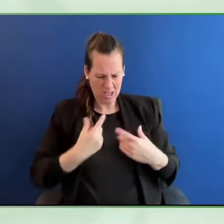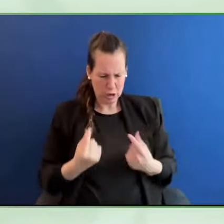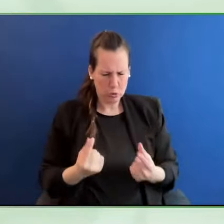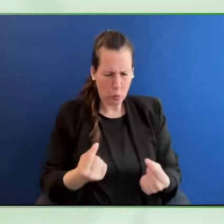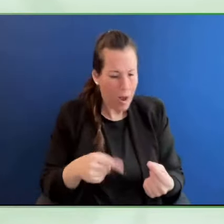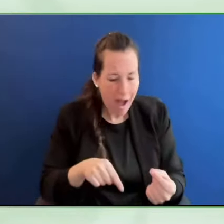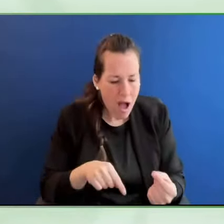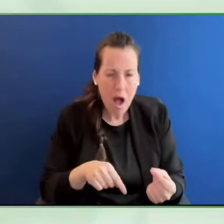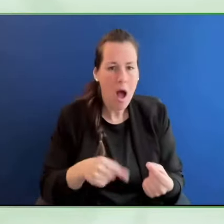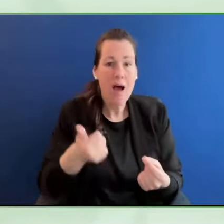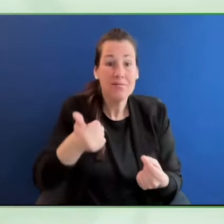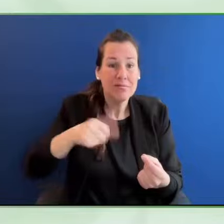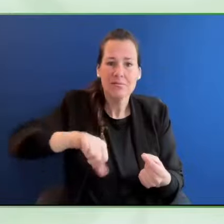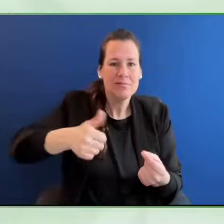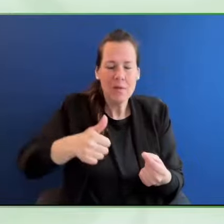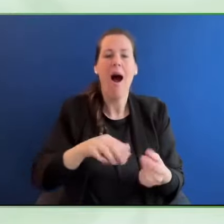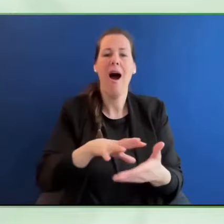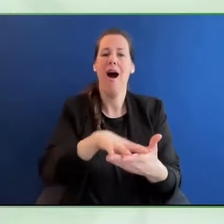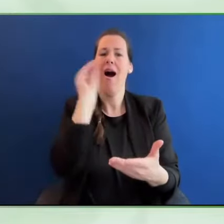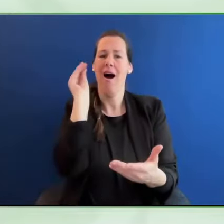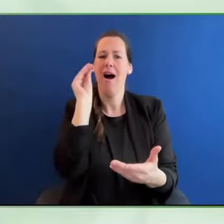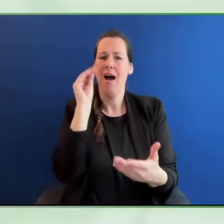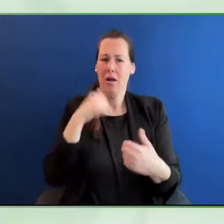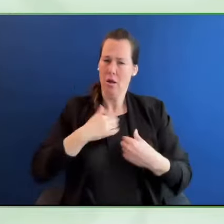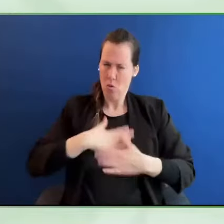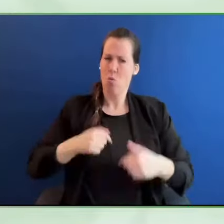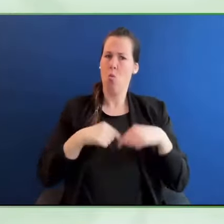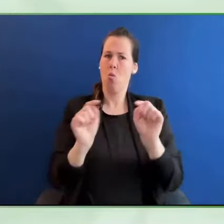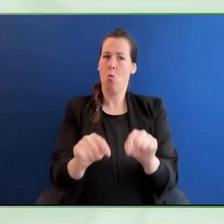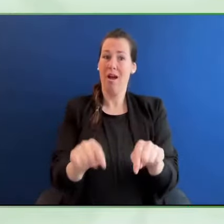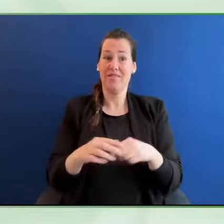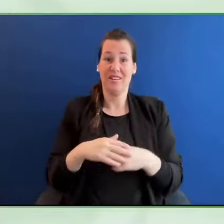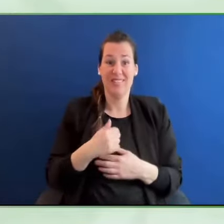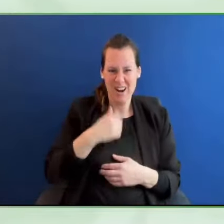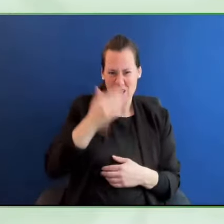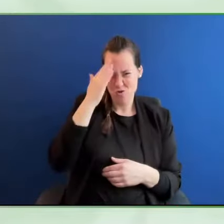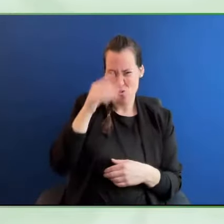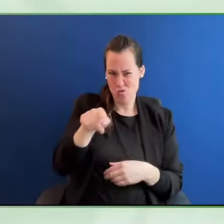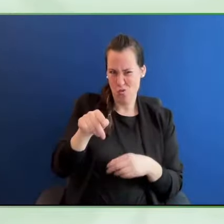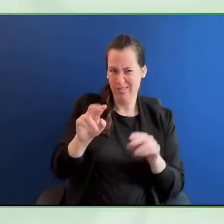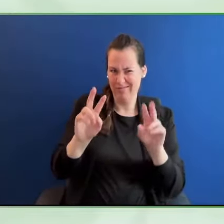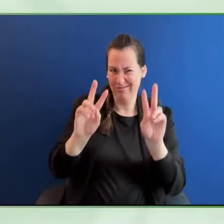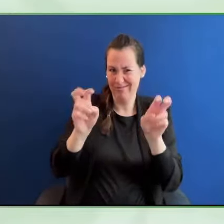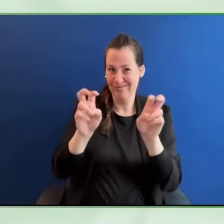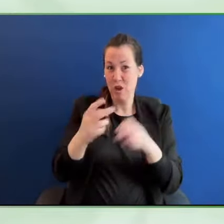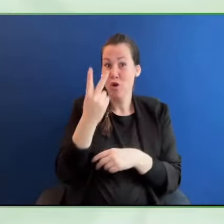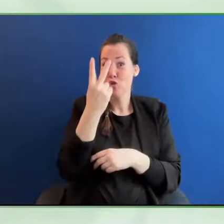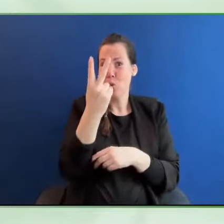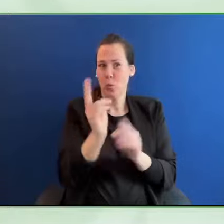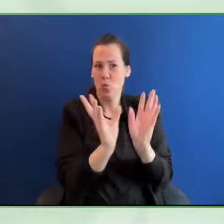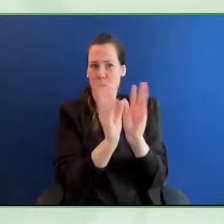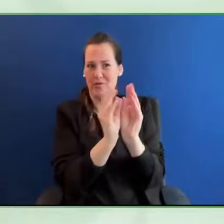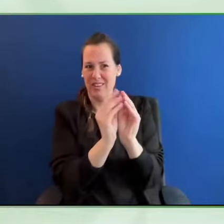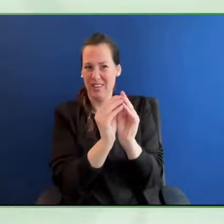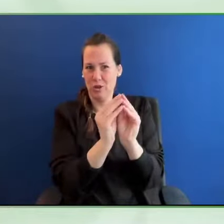And these bring members who are interested together, and then they can do different things.